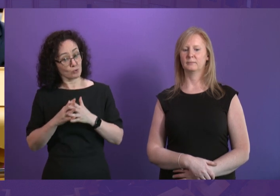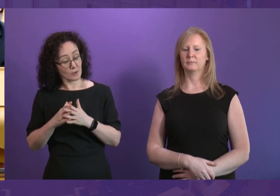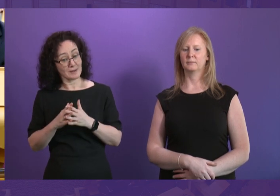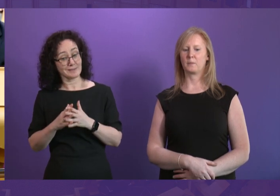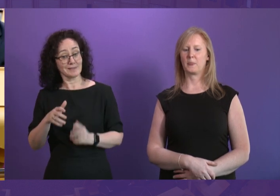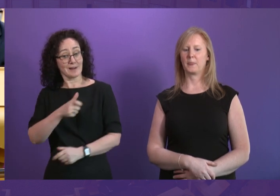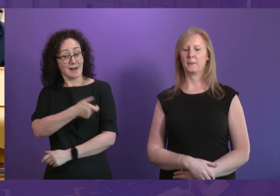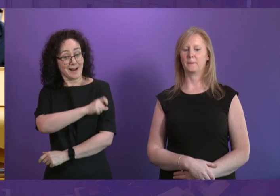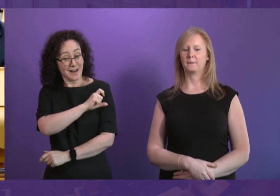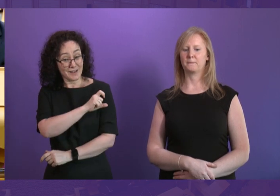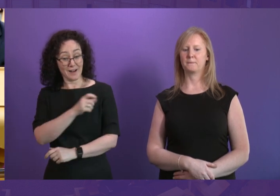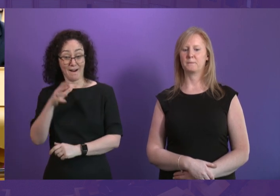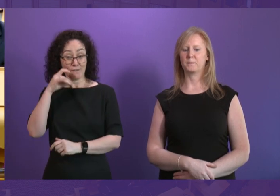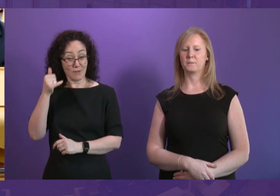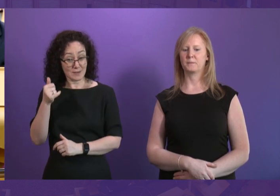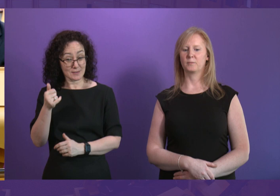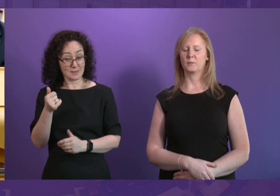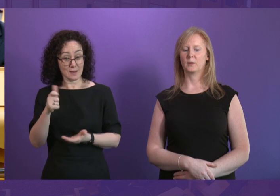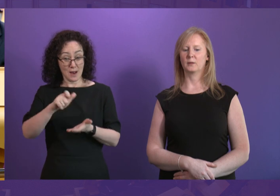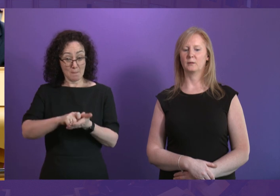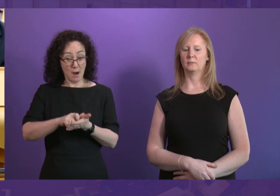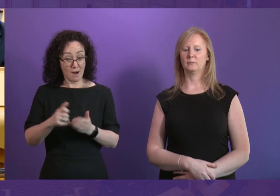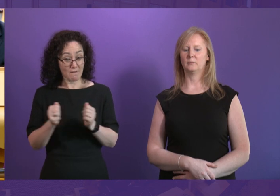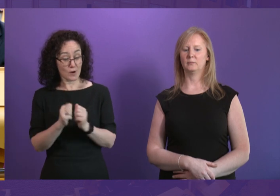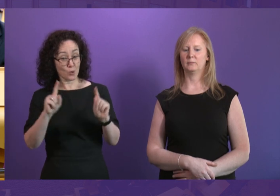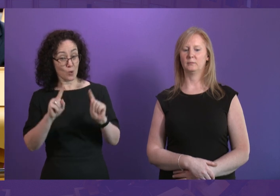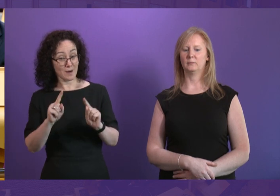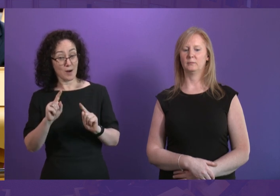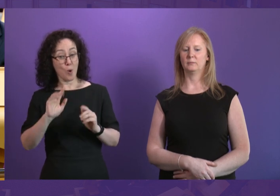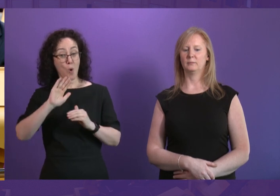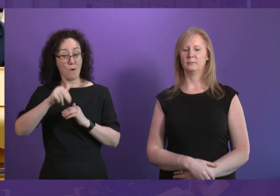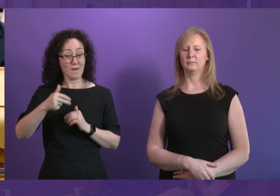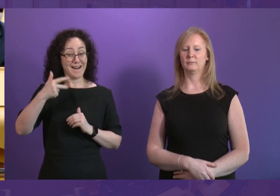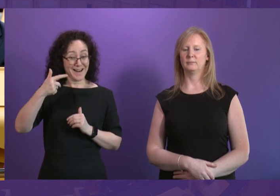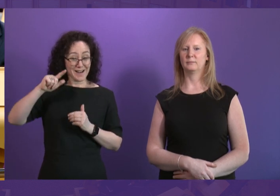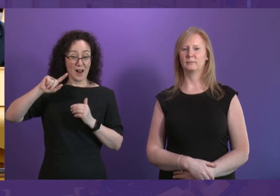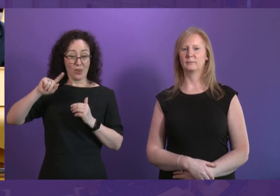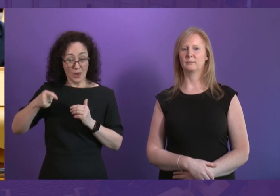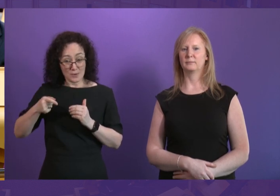are worth more than £8 billion to Scotland’s economy, to promote our country as an attractive place to invest, visit, work and live.